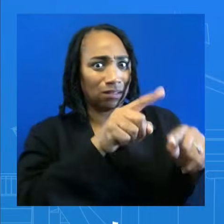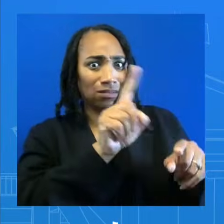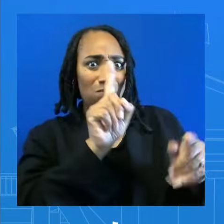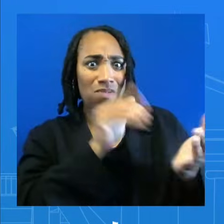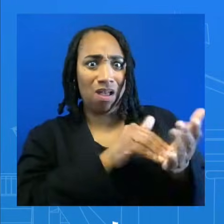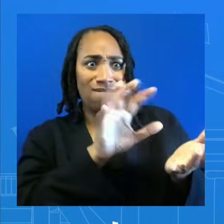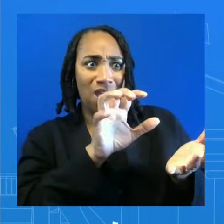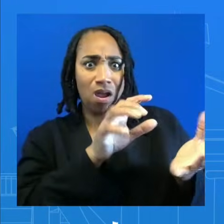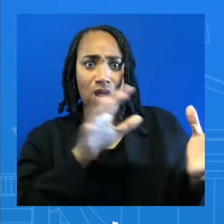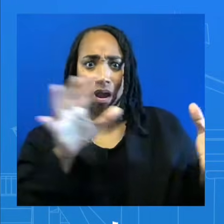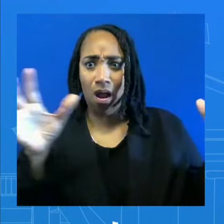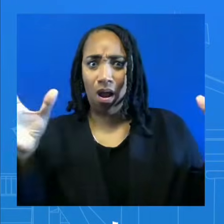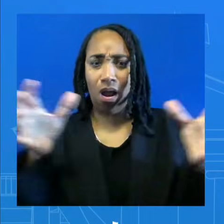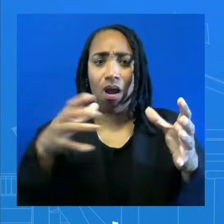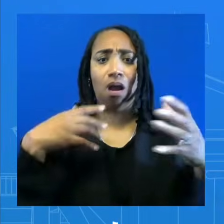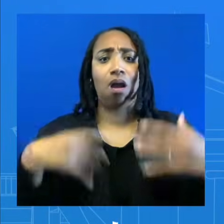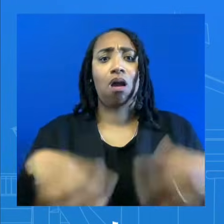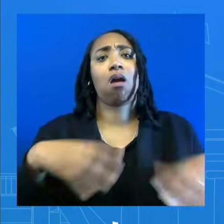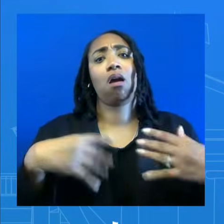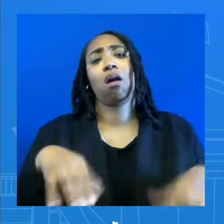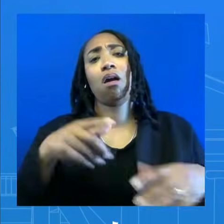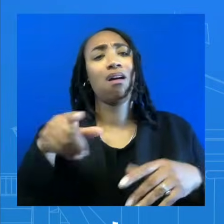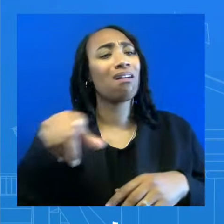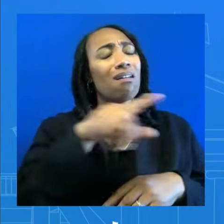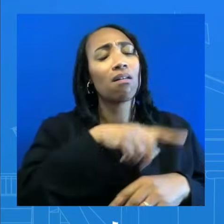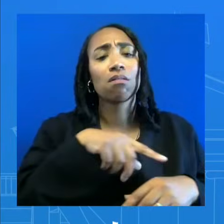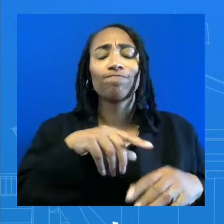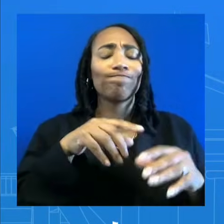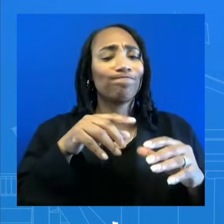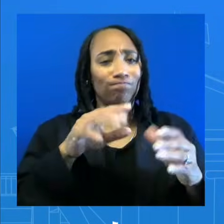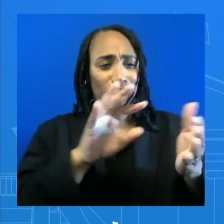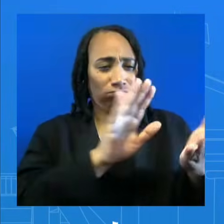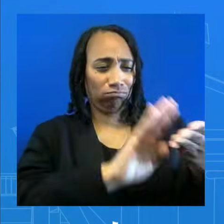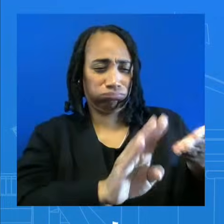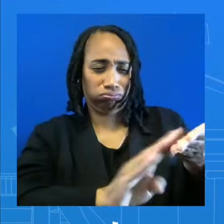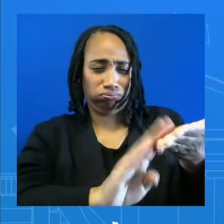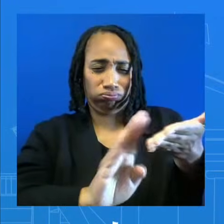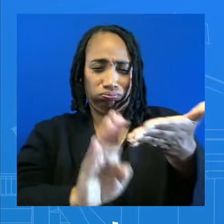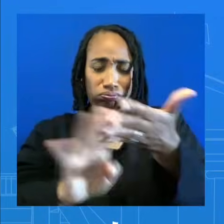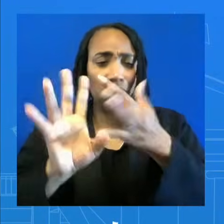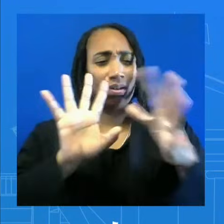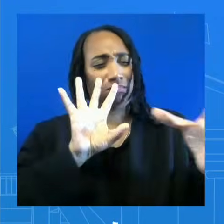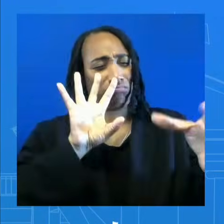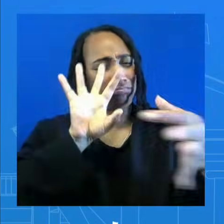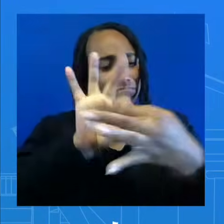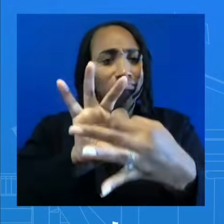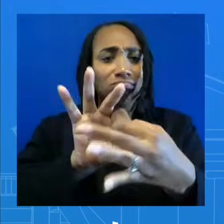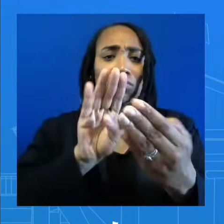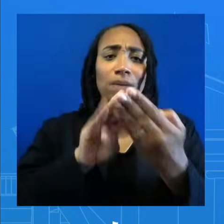into those really important pieces of their lives, and I think that's really important -- and just building on what the president